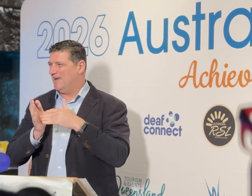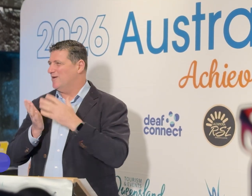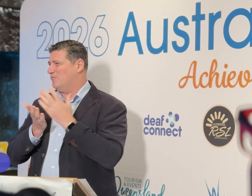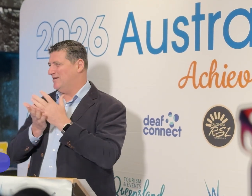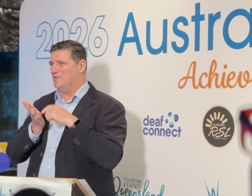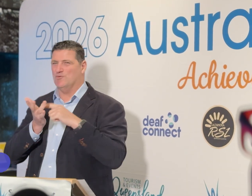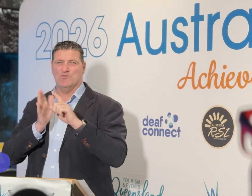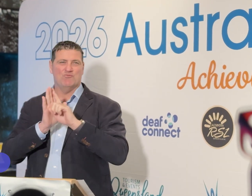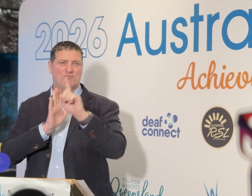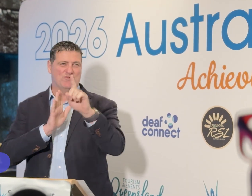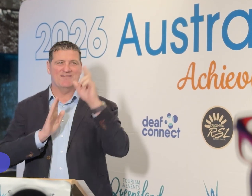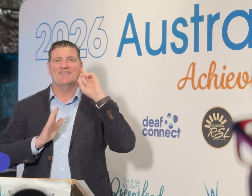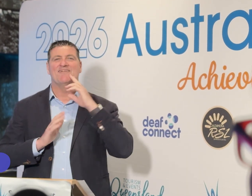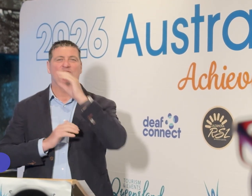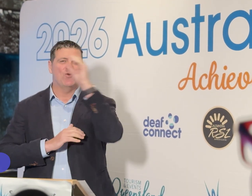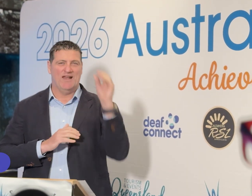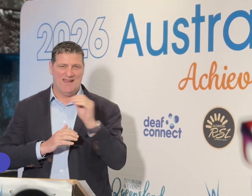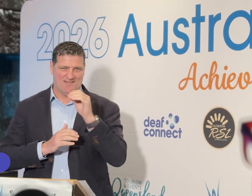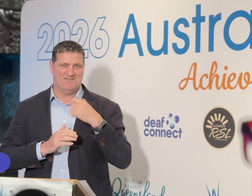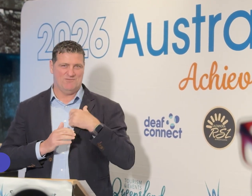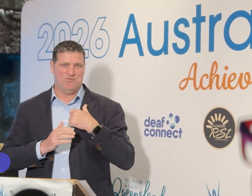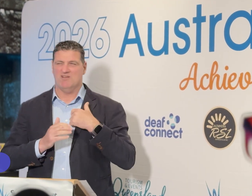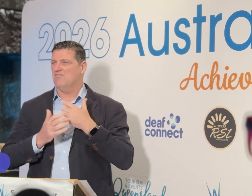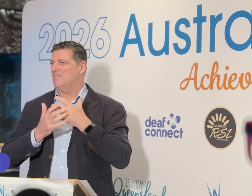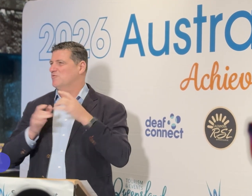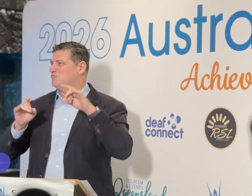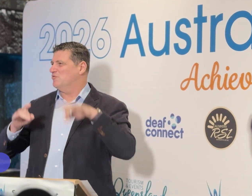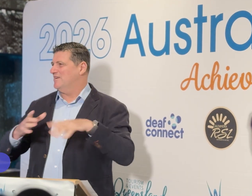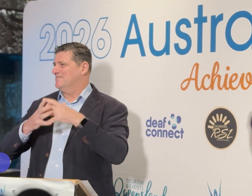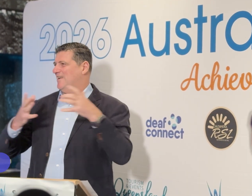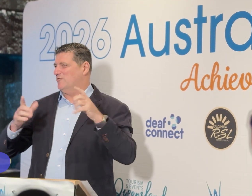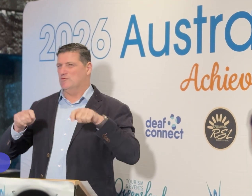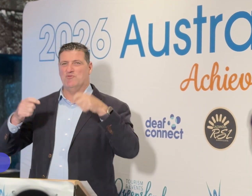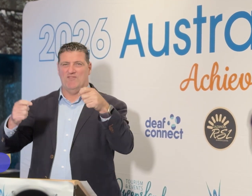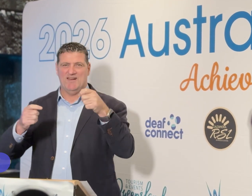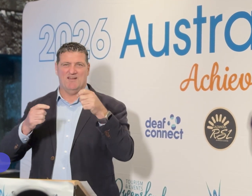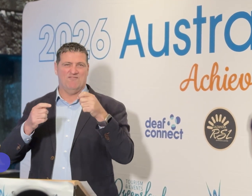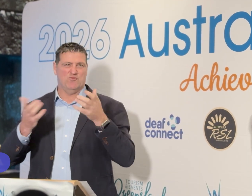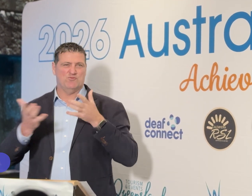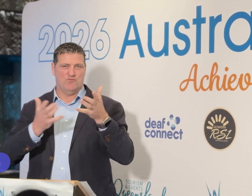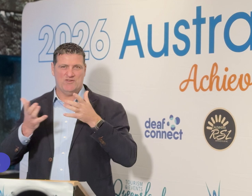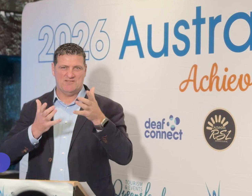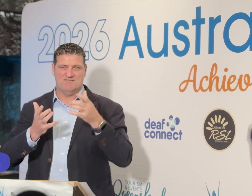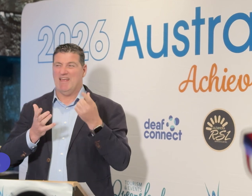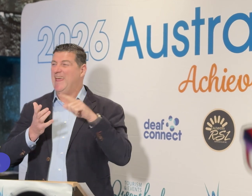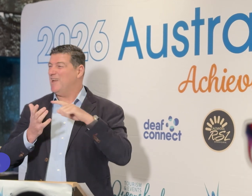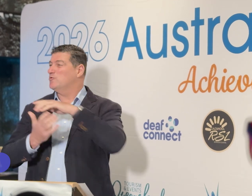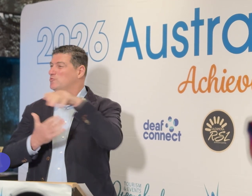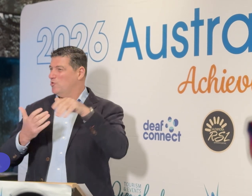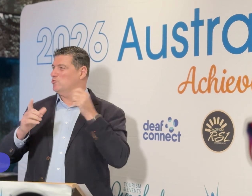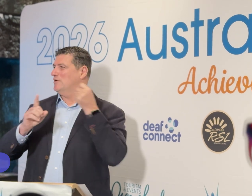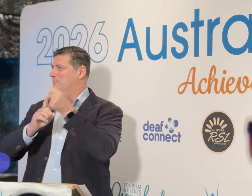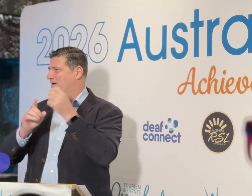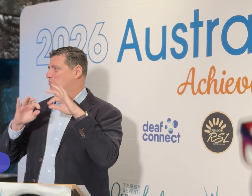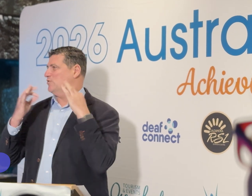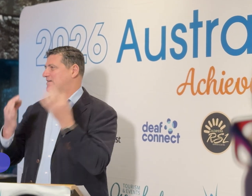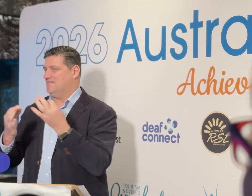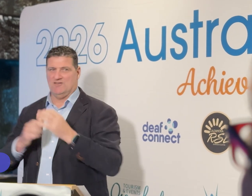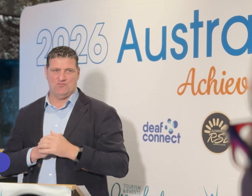I'm here to represent Deaf Connect, Australia's largest service provider and social impact organisation for the Deaf community.